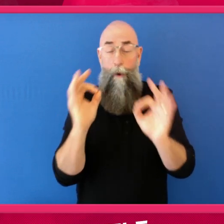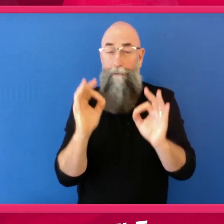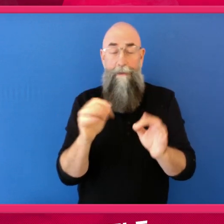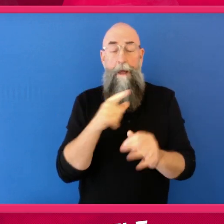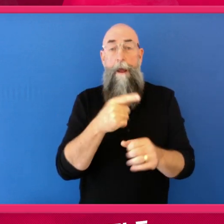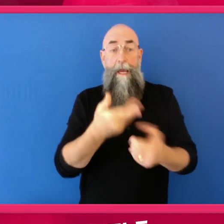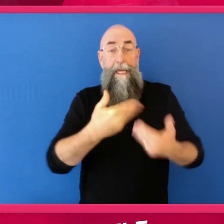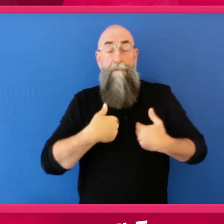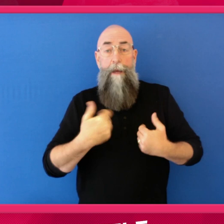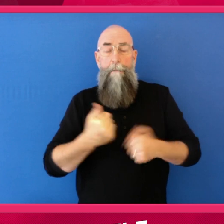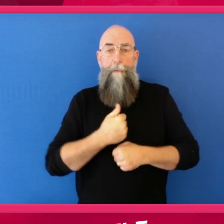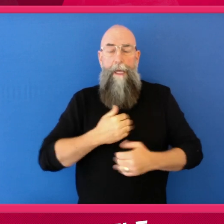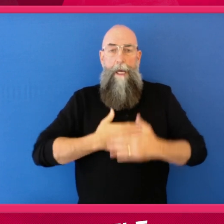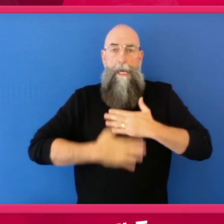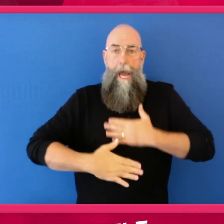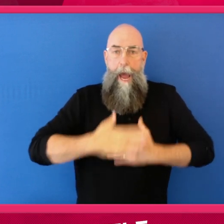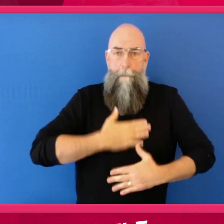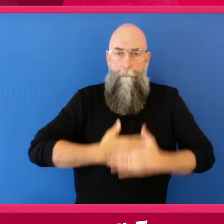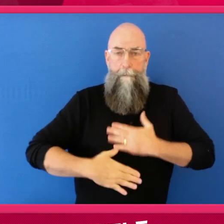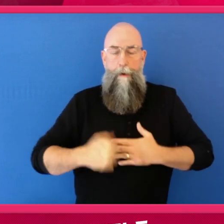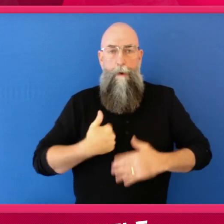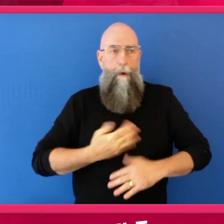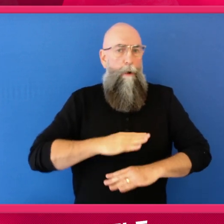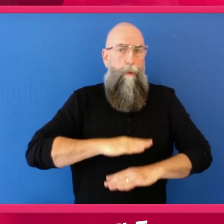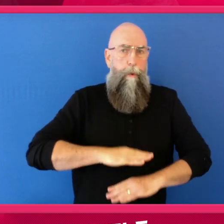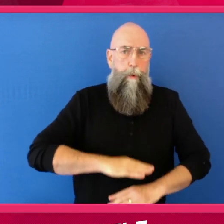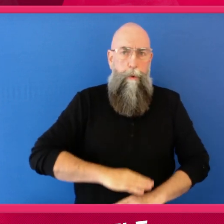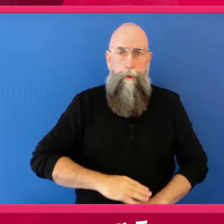and and just backing you up. I think whenever you have those little doubts or those bad